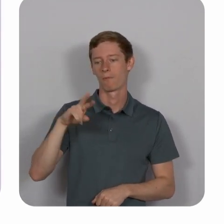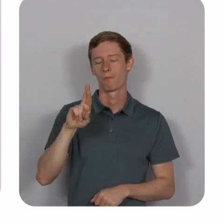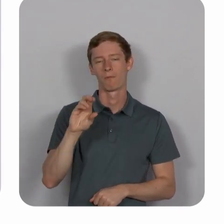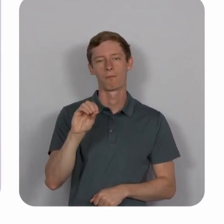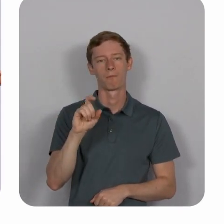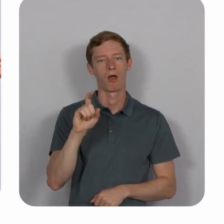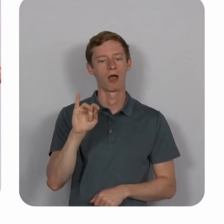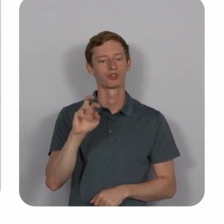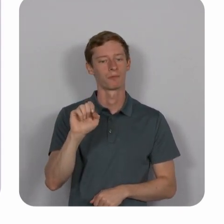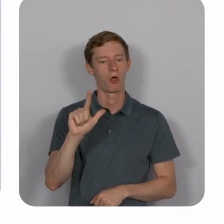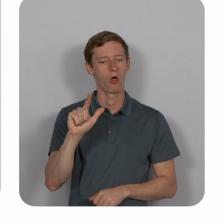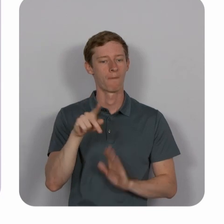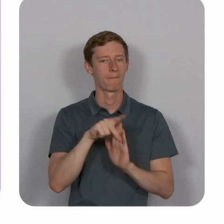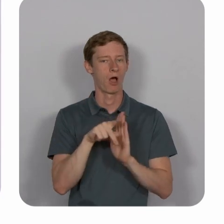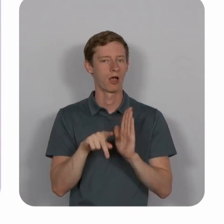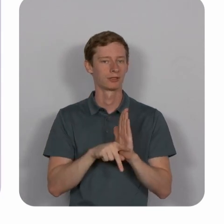often called PPO.